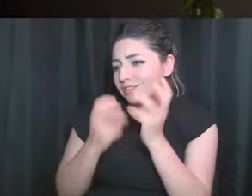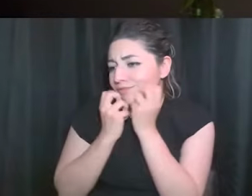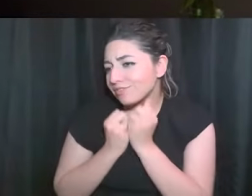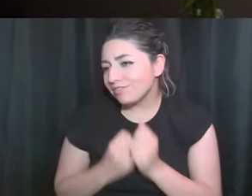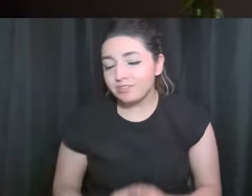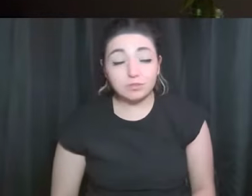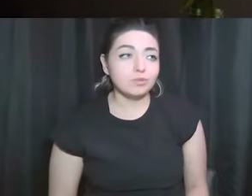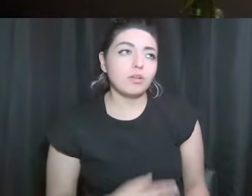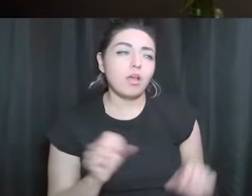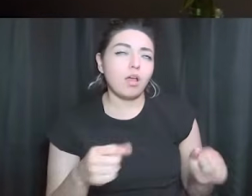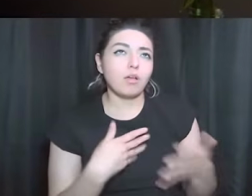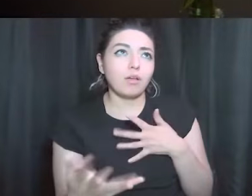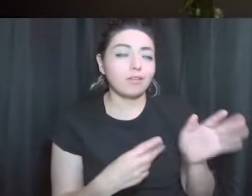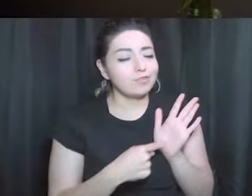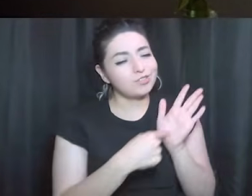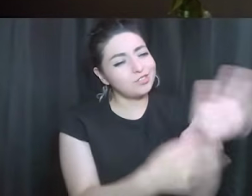Yeah, yeah, yeah. I'll show you a sign of affection.